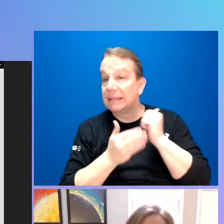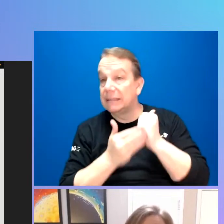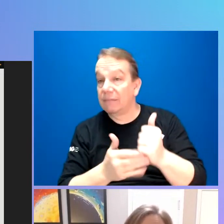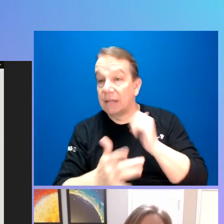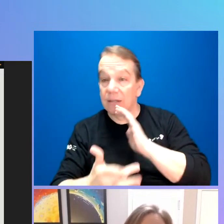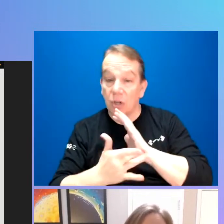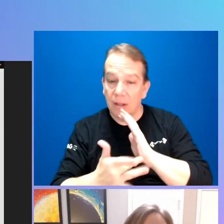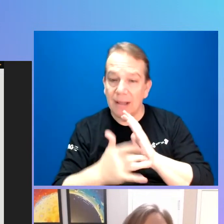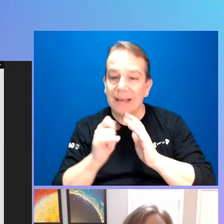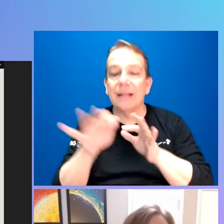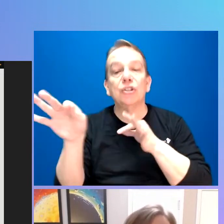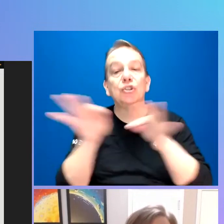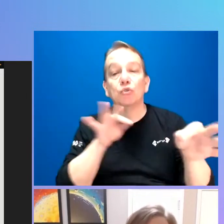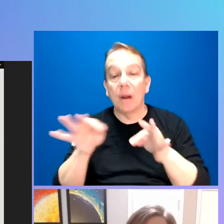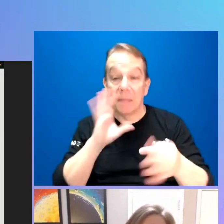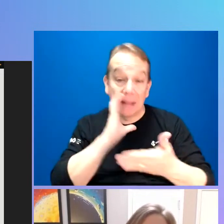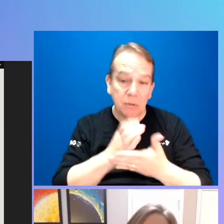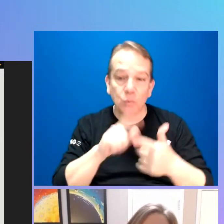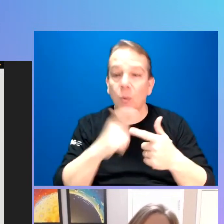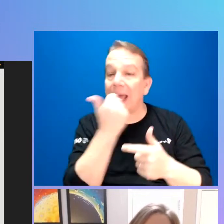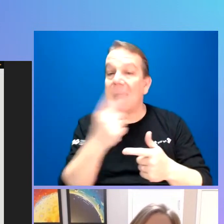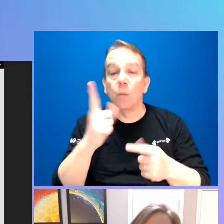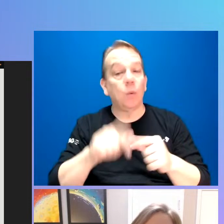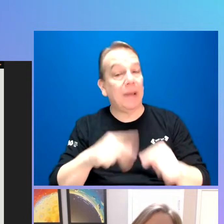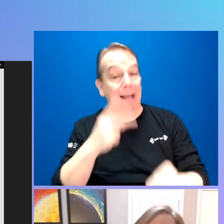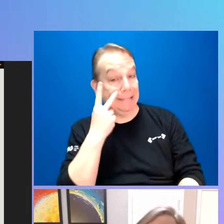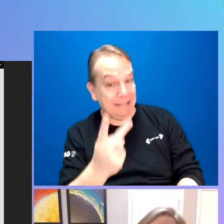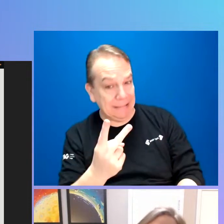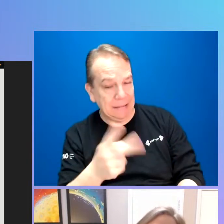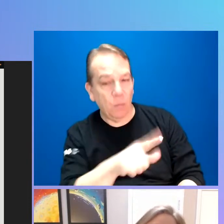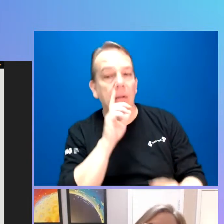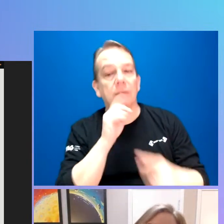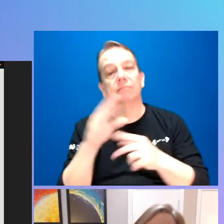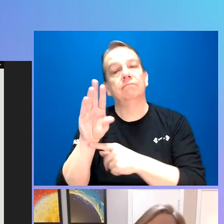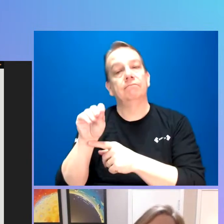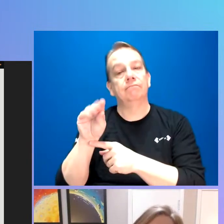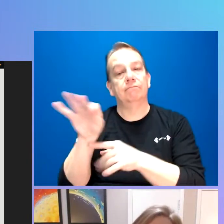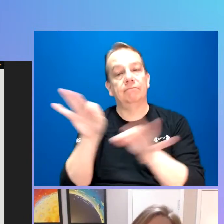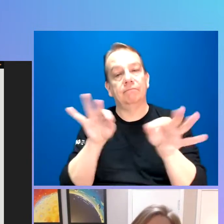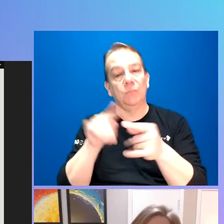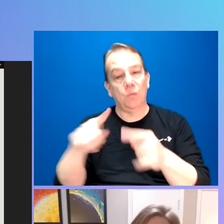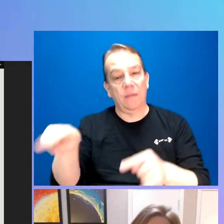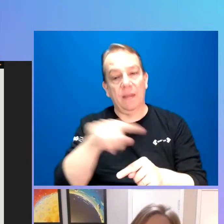describe the image to anyone who cannot see it. One way we can do